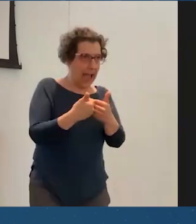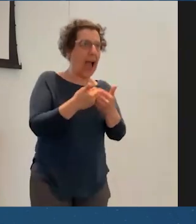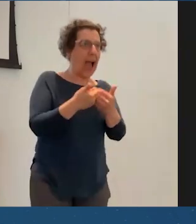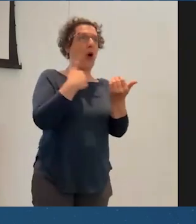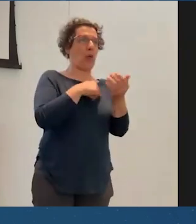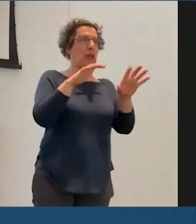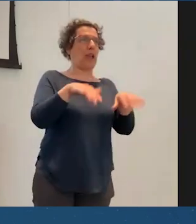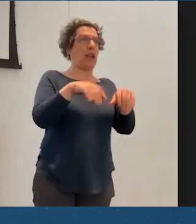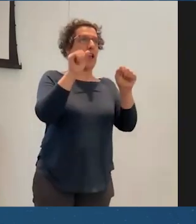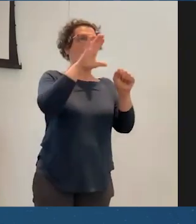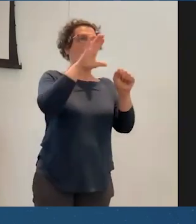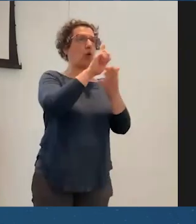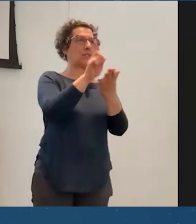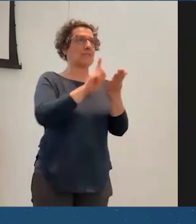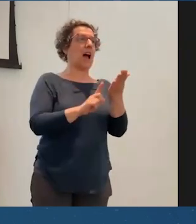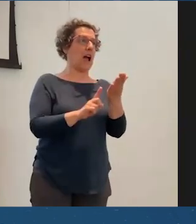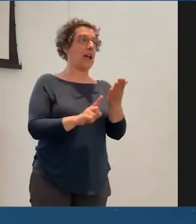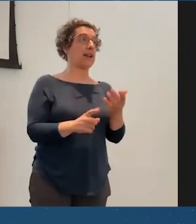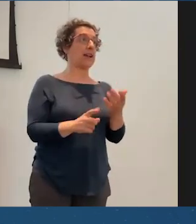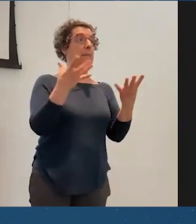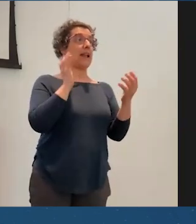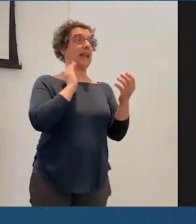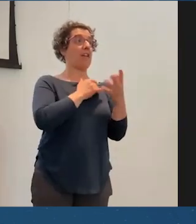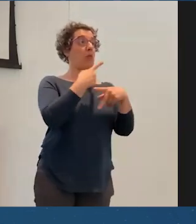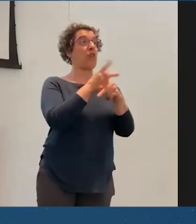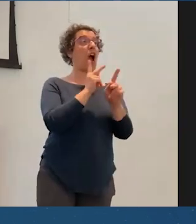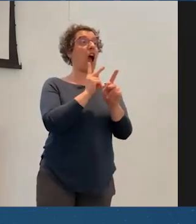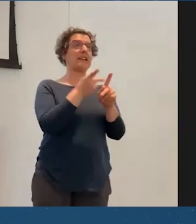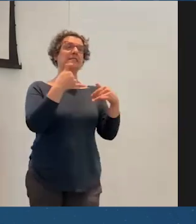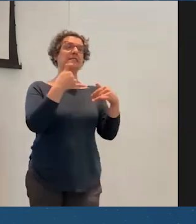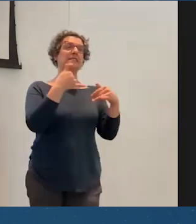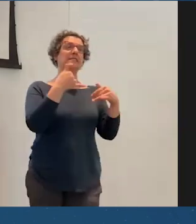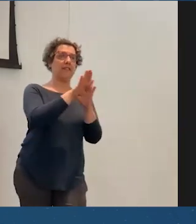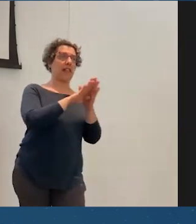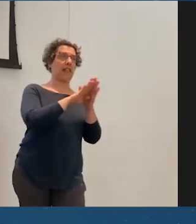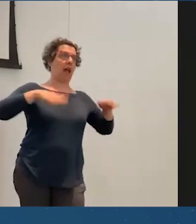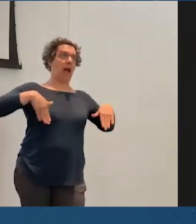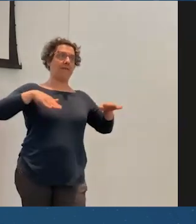A lot of the products that we've co-designed are actually still in development and have not launched yet.